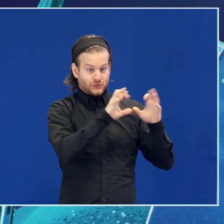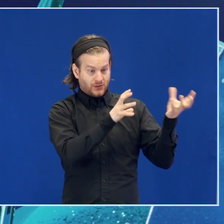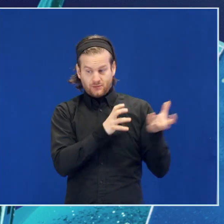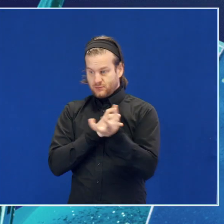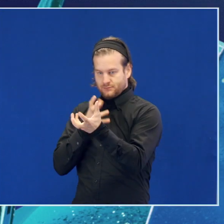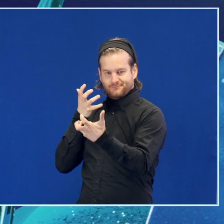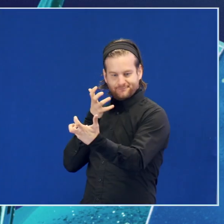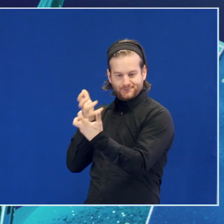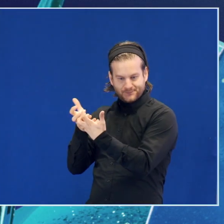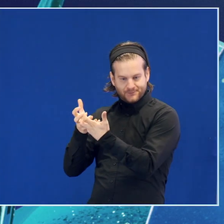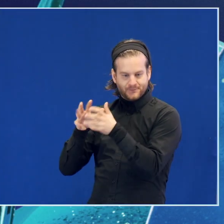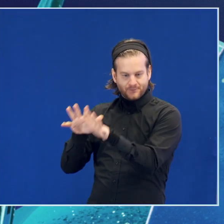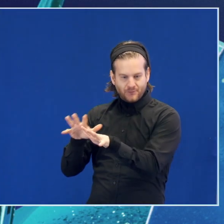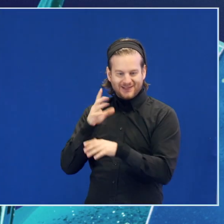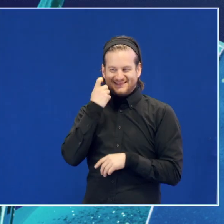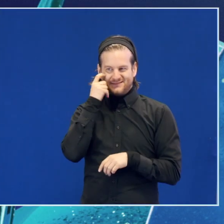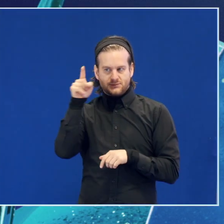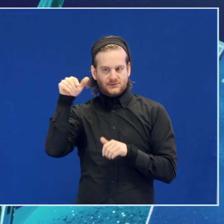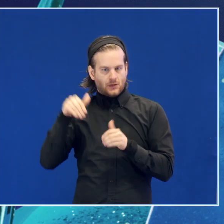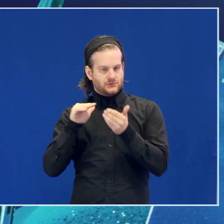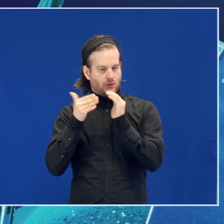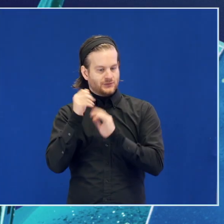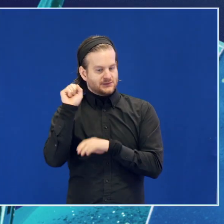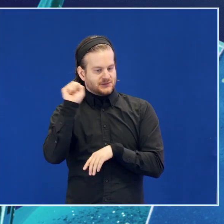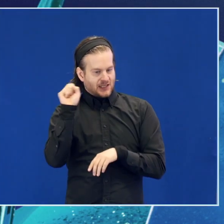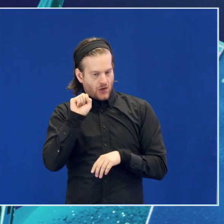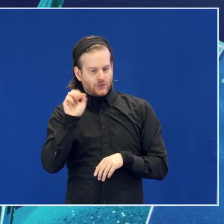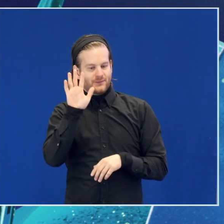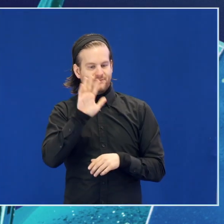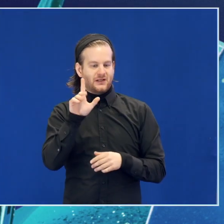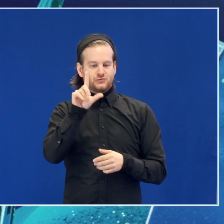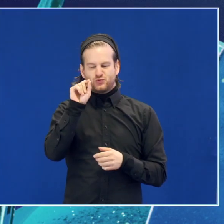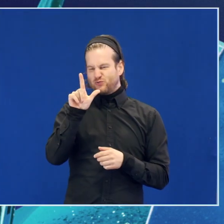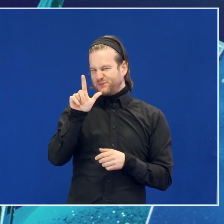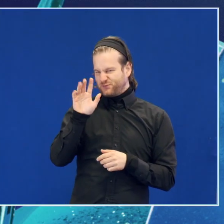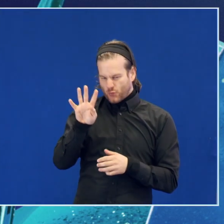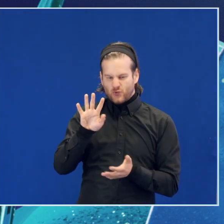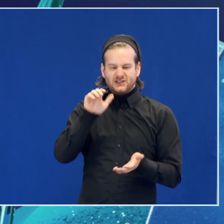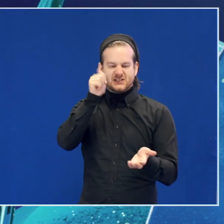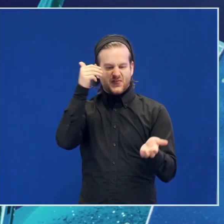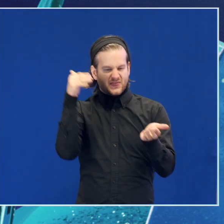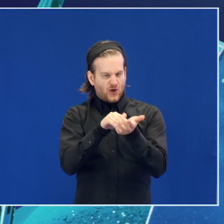It's 10,000 square feet. So it's a small sample size, but you'll be wowed by the results.